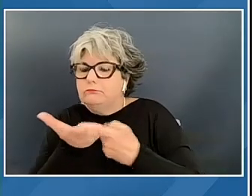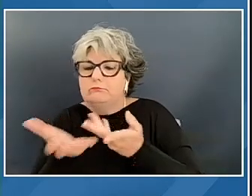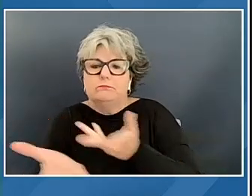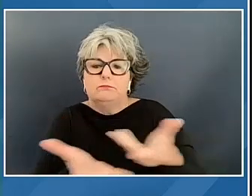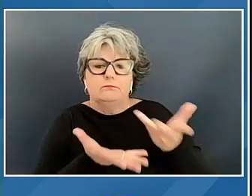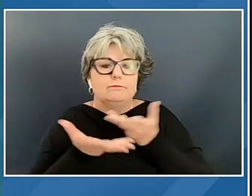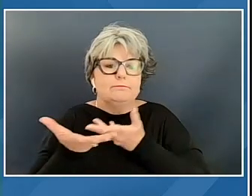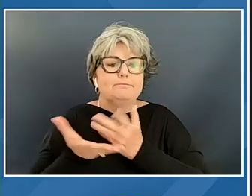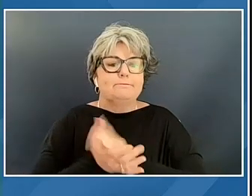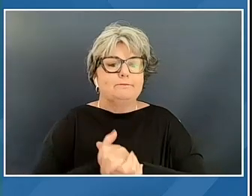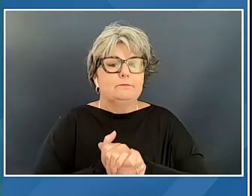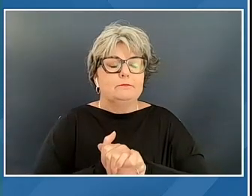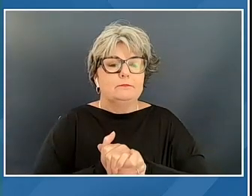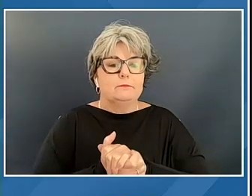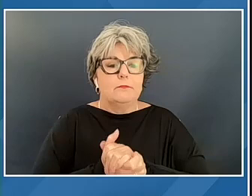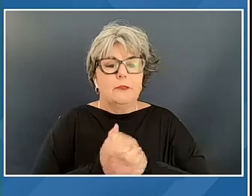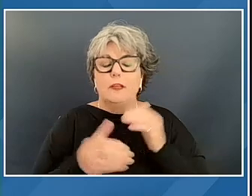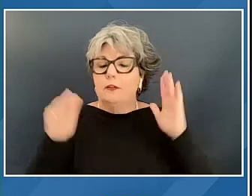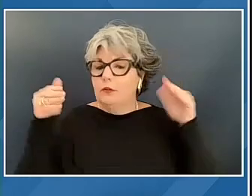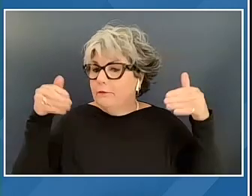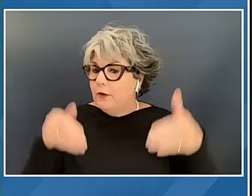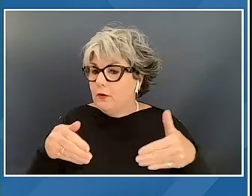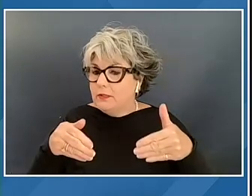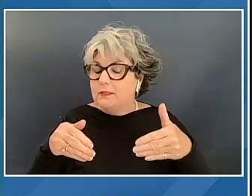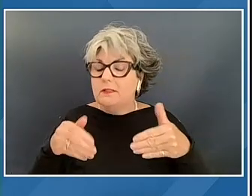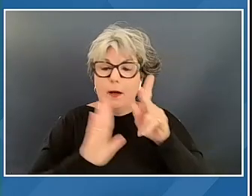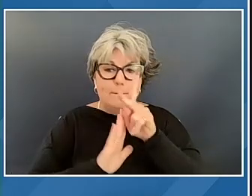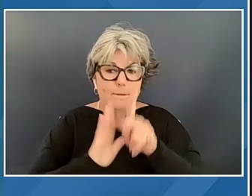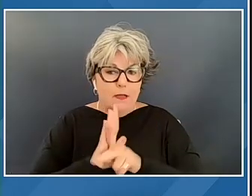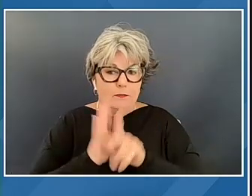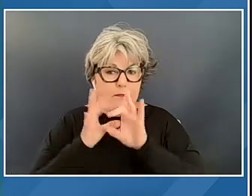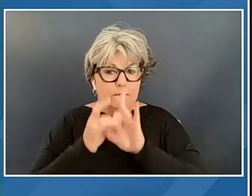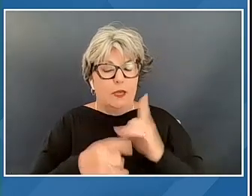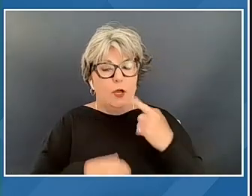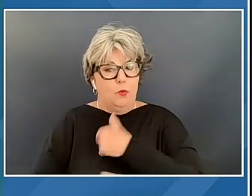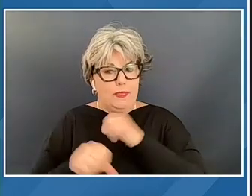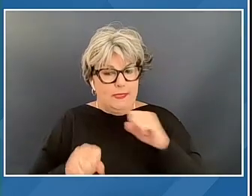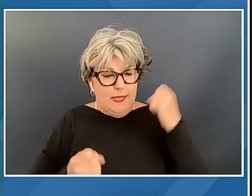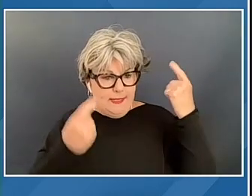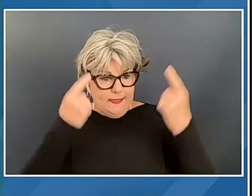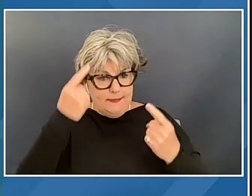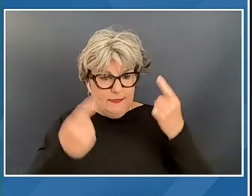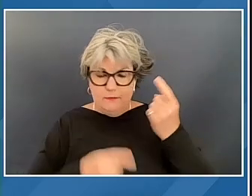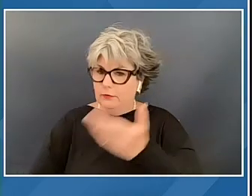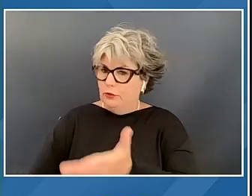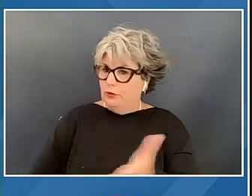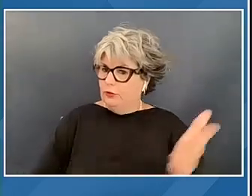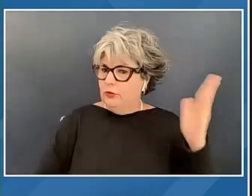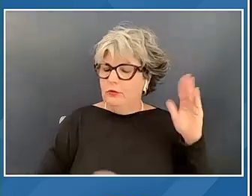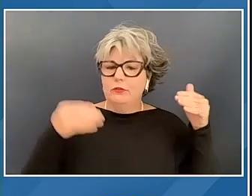In order to keep us focused on policies the Department can consider, we encourage you to focus on the specific purposes and